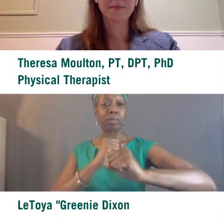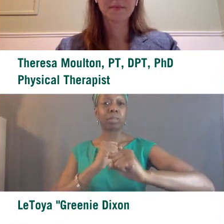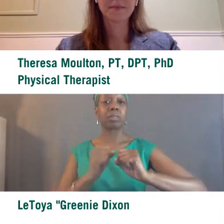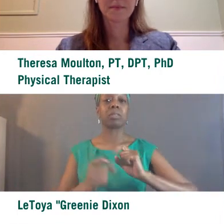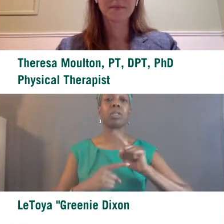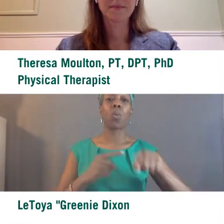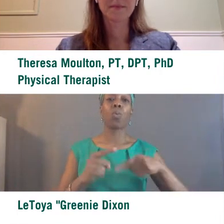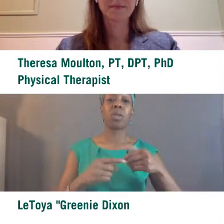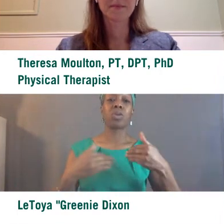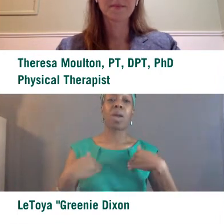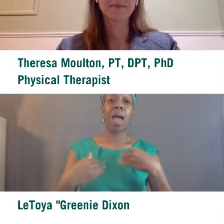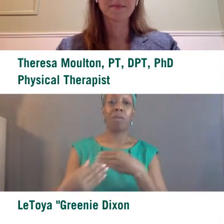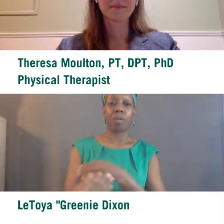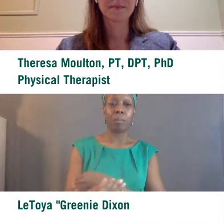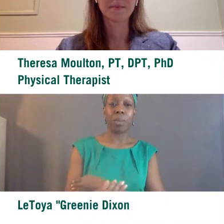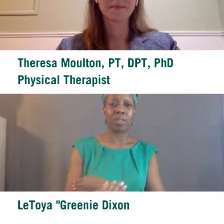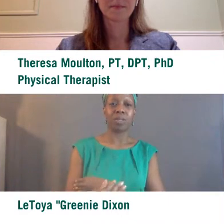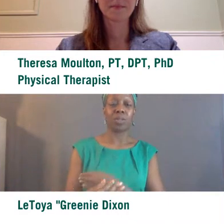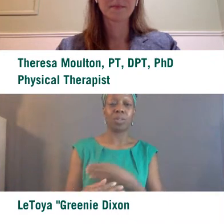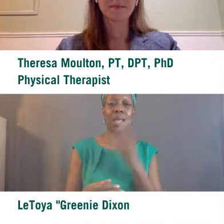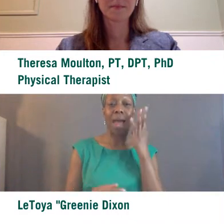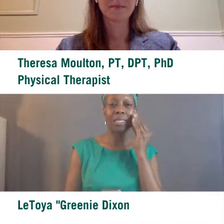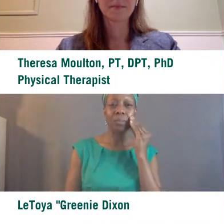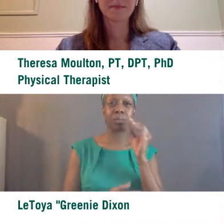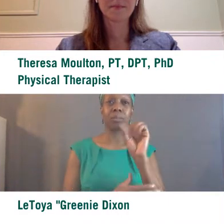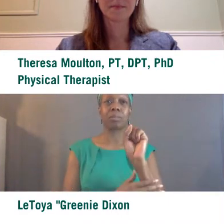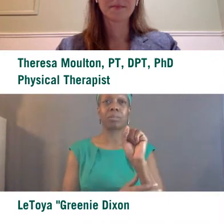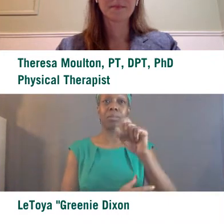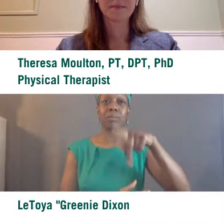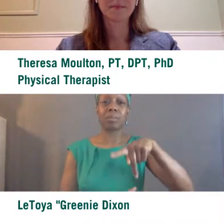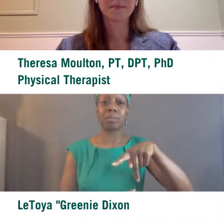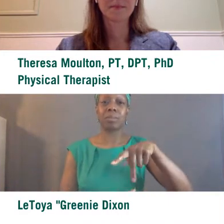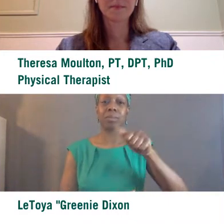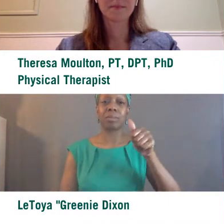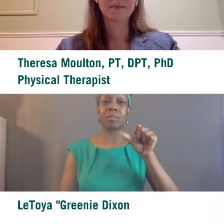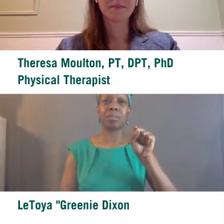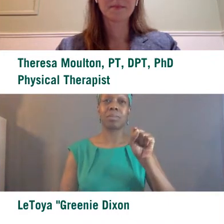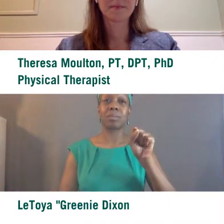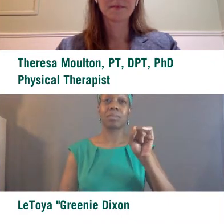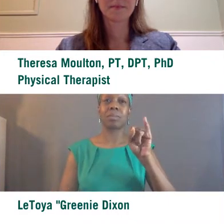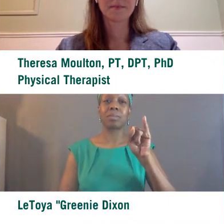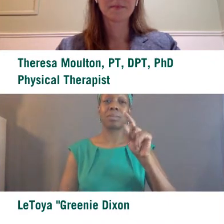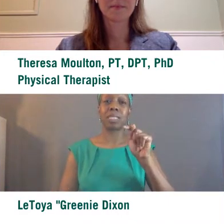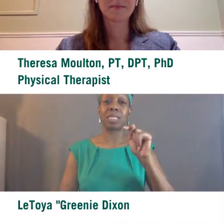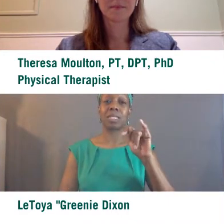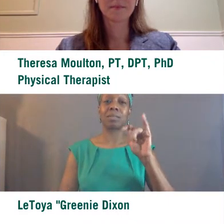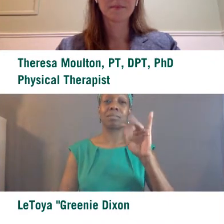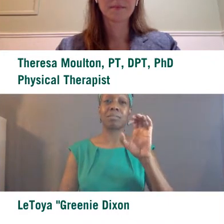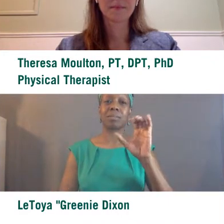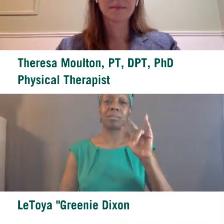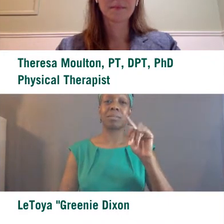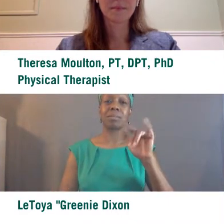when you move quickly, that muscle will react in a way that is a little exaggerated.